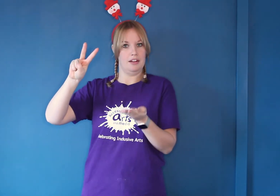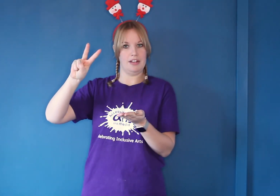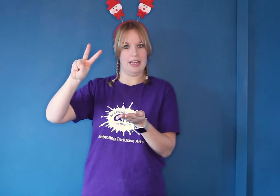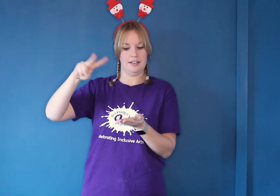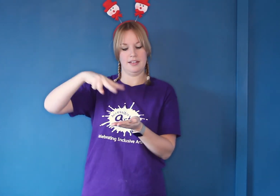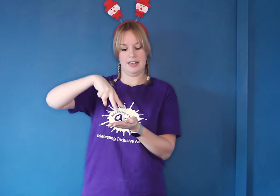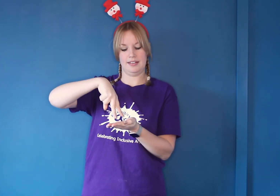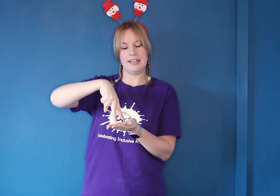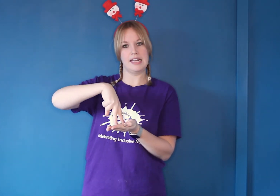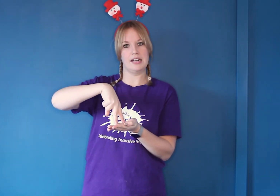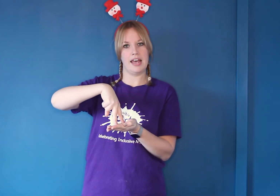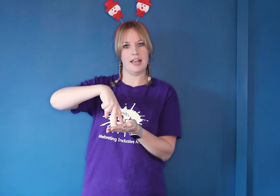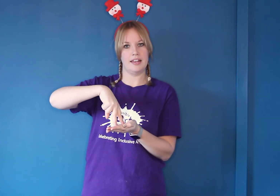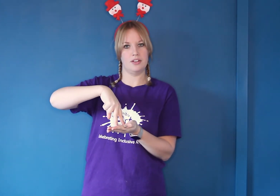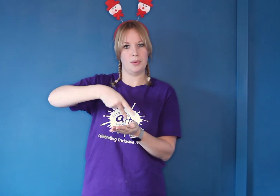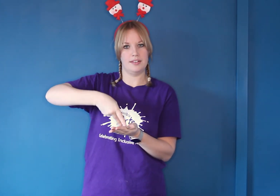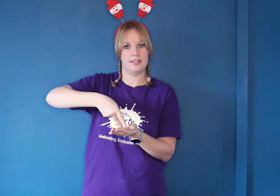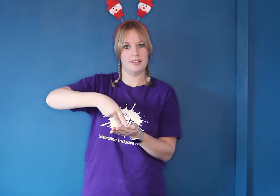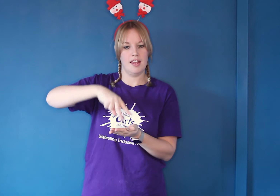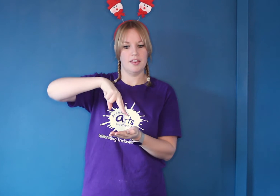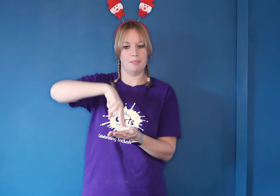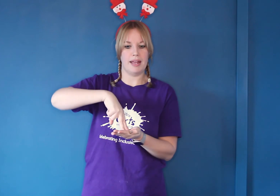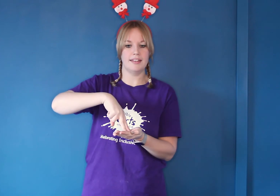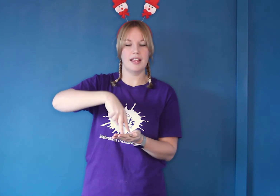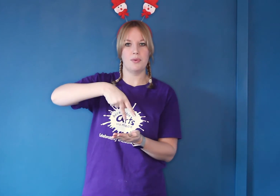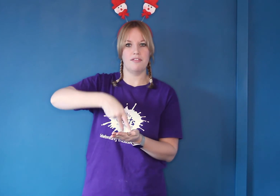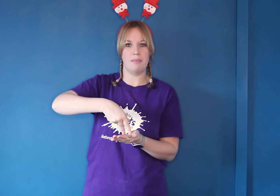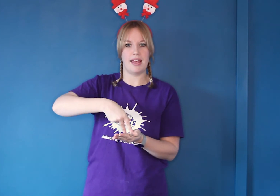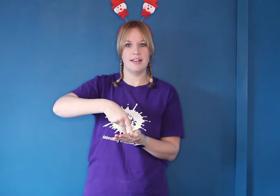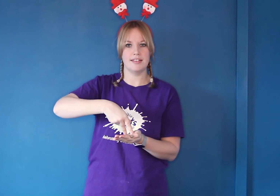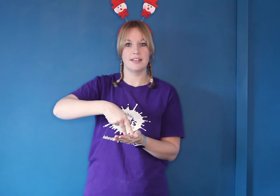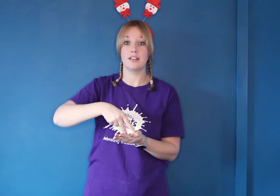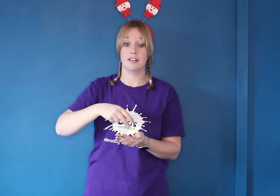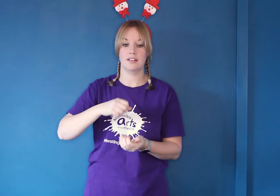and a flat hand and it sits down there and it twists. The plans that we’ve made.